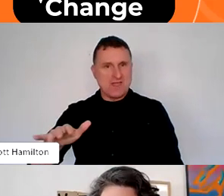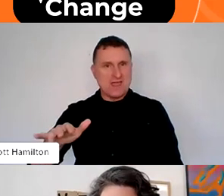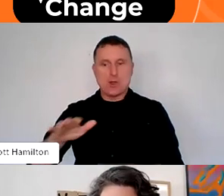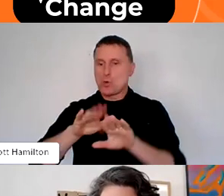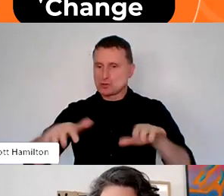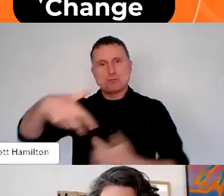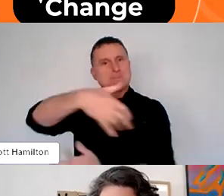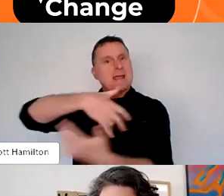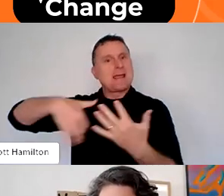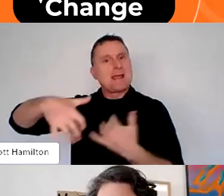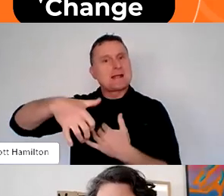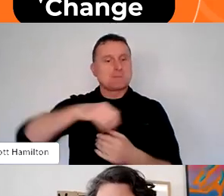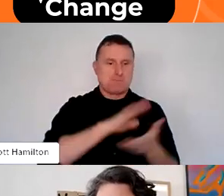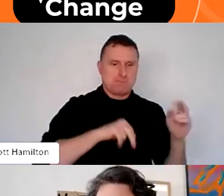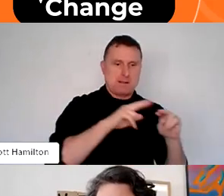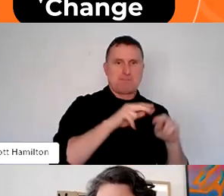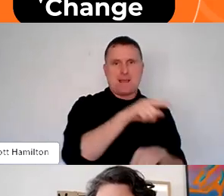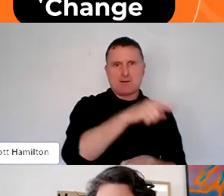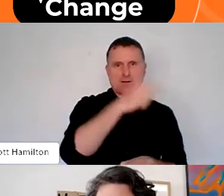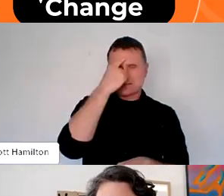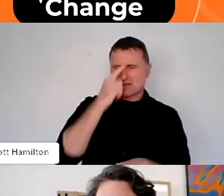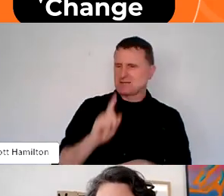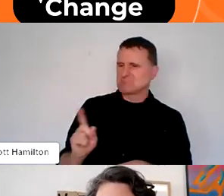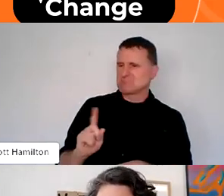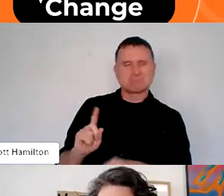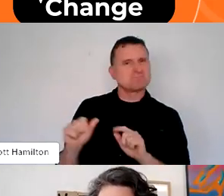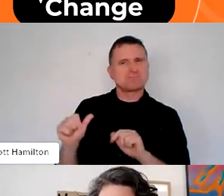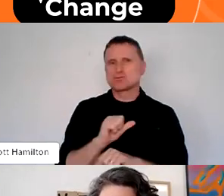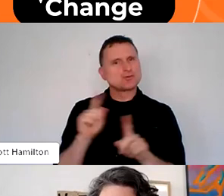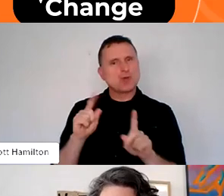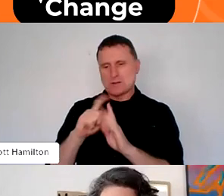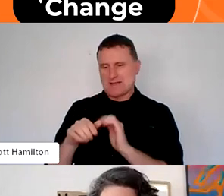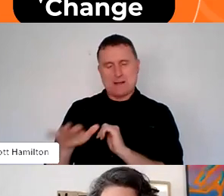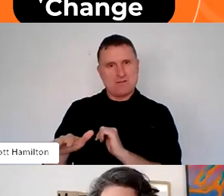their parents may consider shouldn't be there. But it's that whole attitude